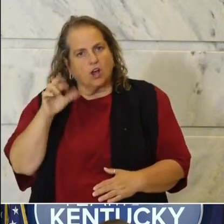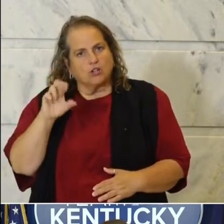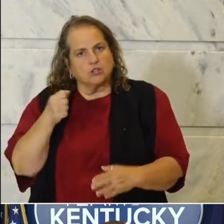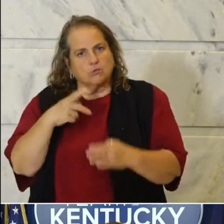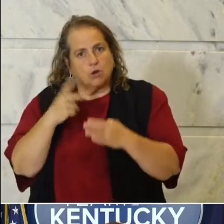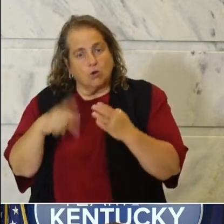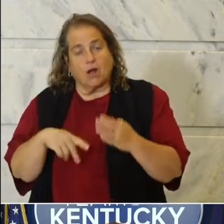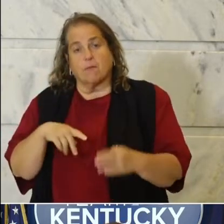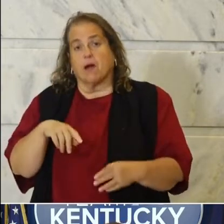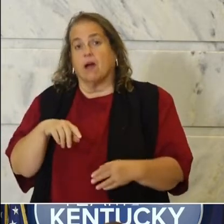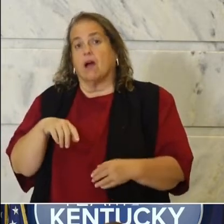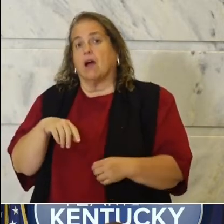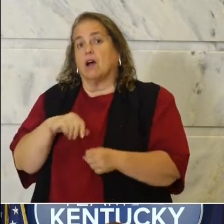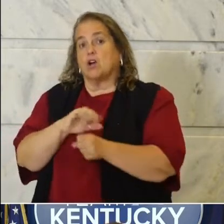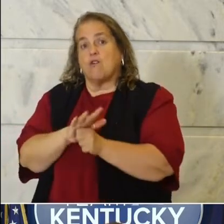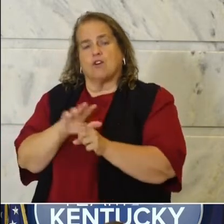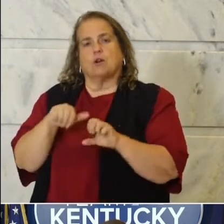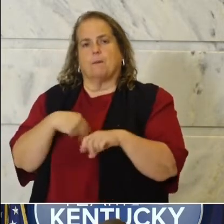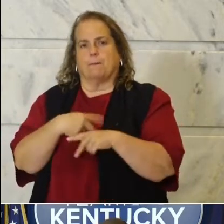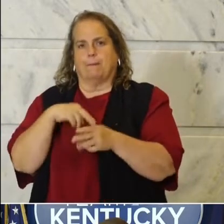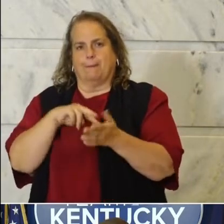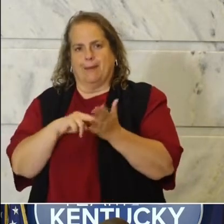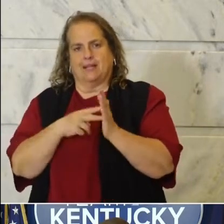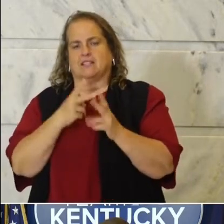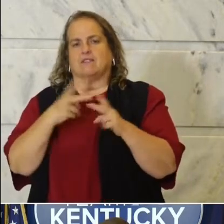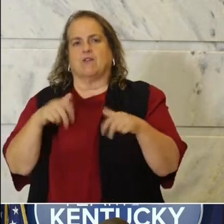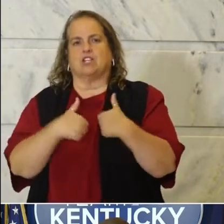air out there And what will happen, I got to tell you this program, I think